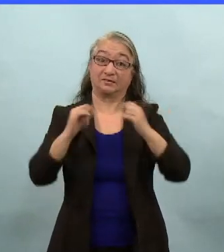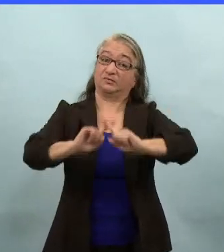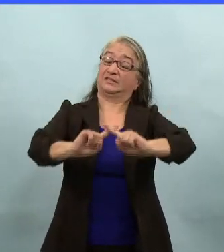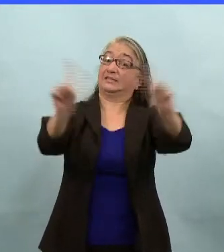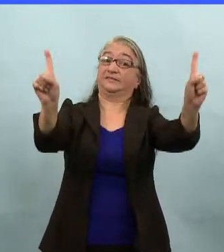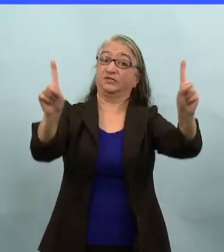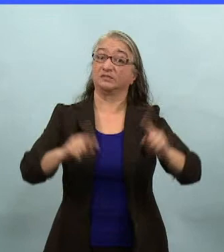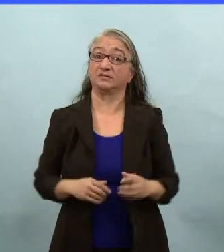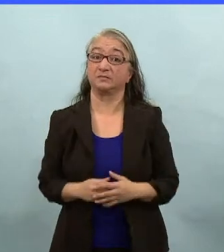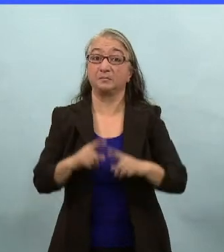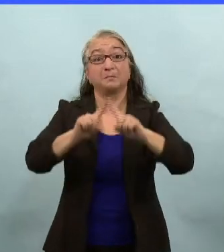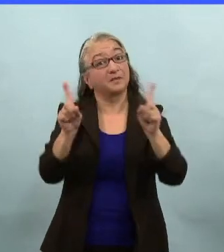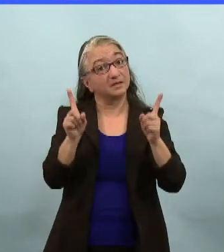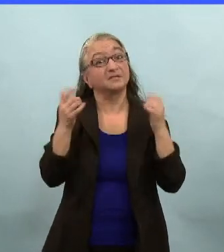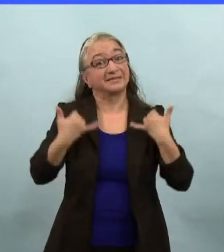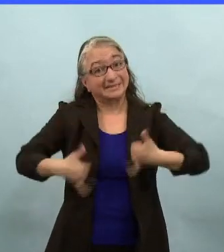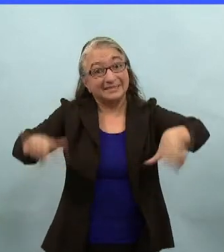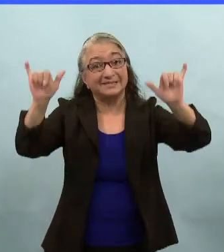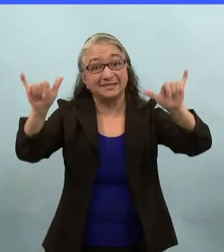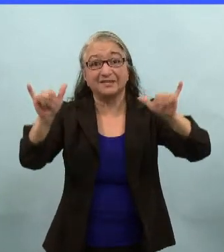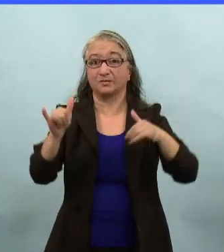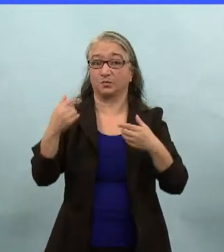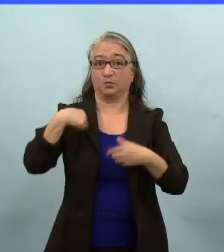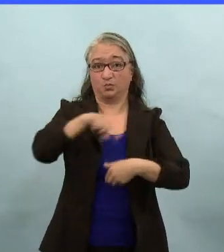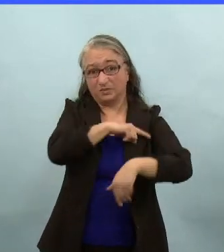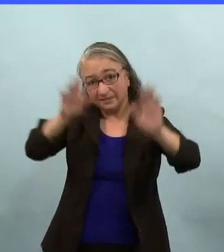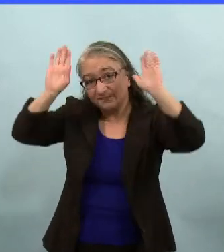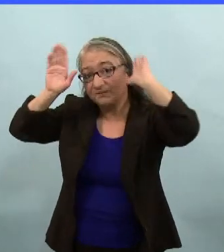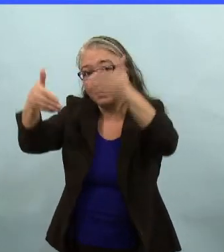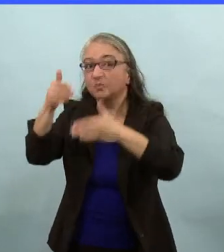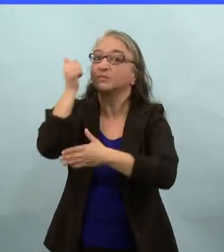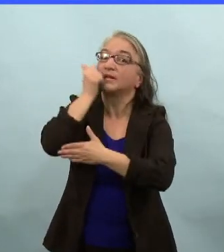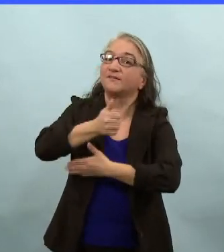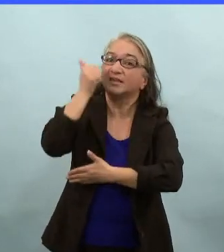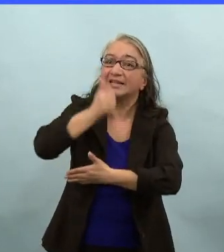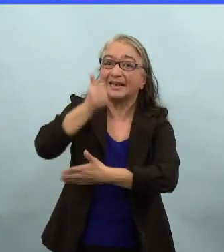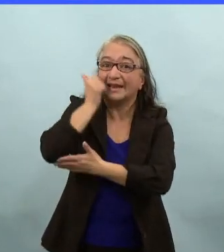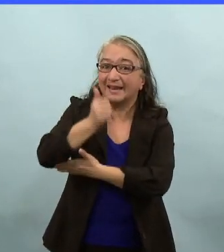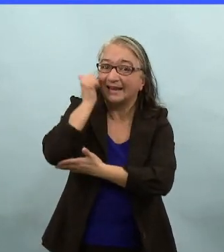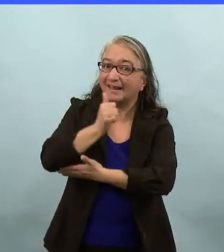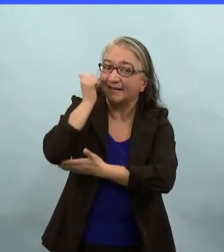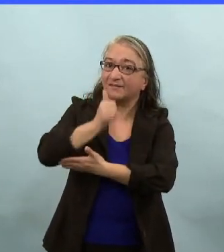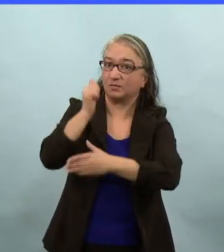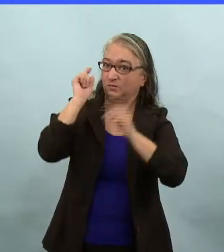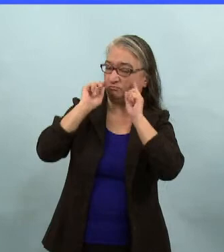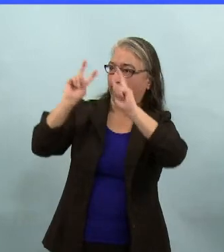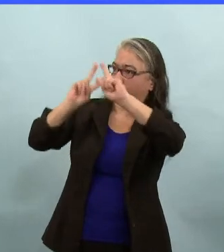not paying attention to this because we always do every day and we are talking to system leaders